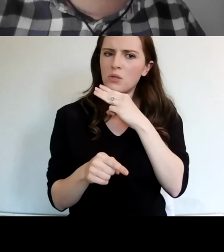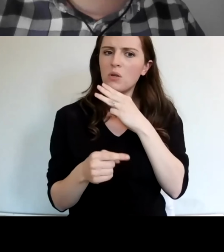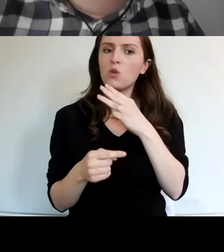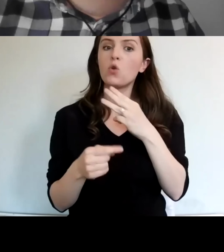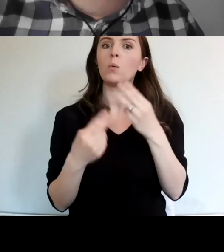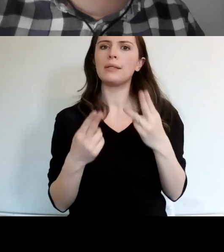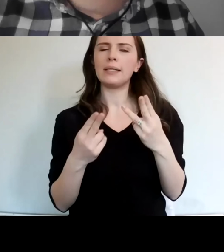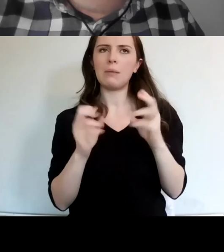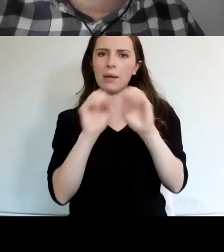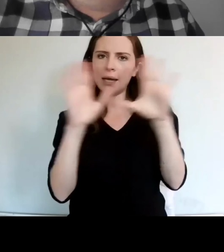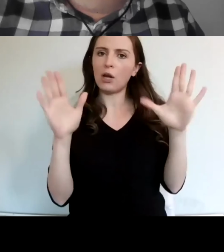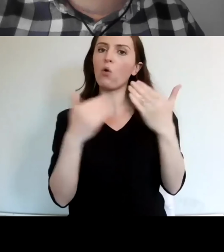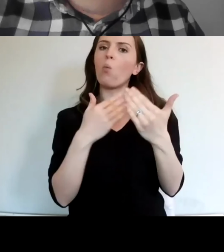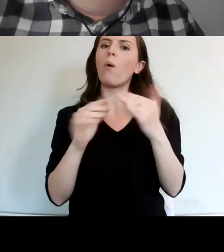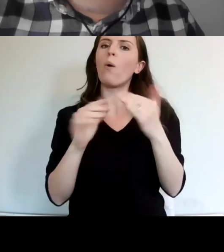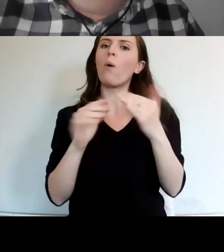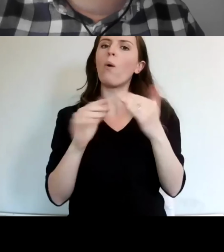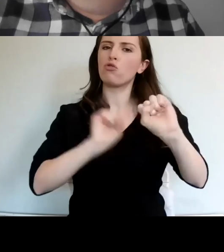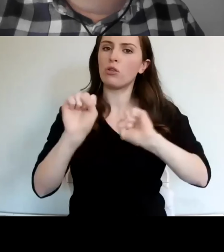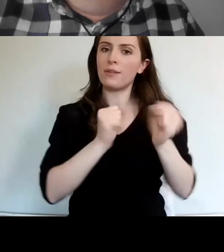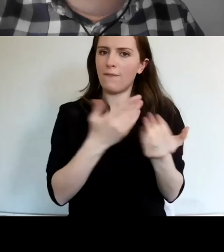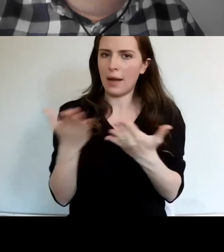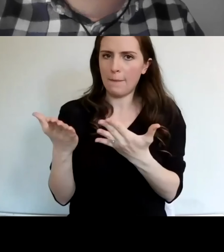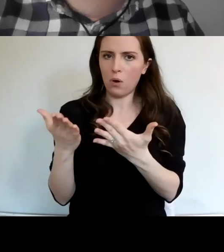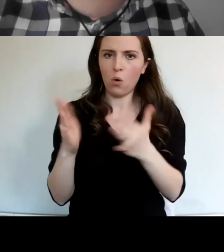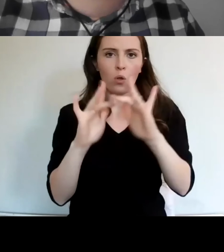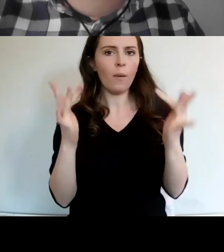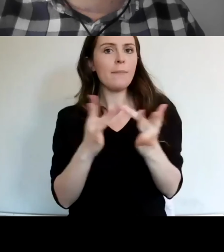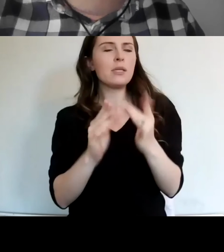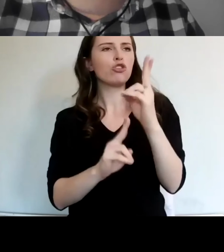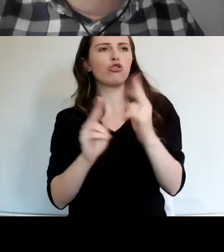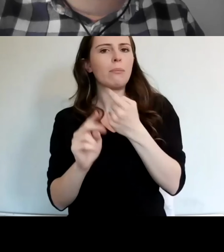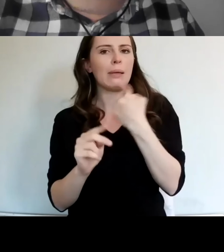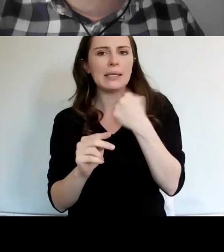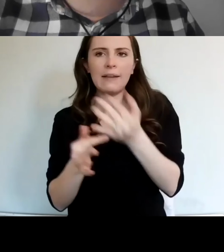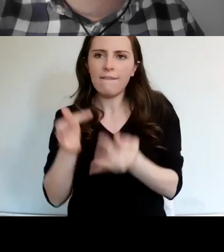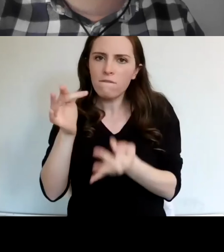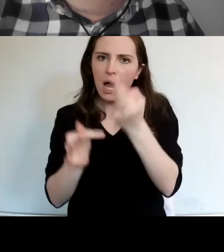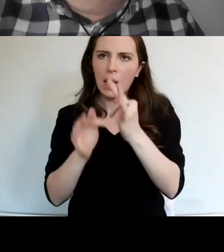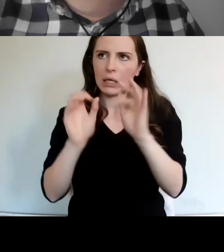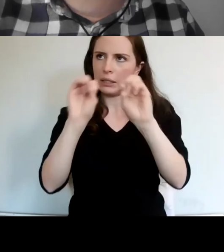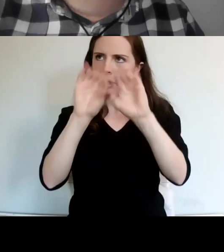Again, on your website, nice and easy to find and carefully marked up and so on